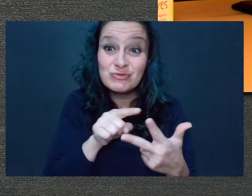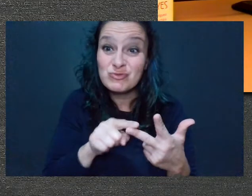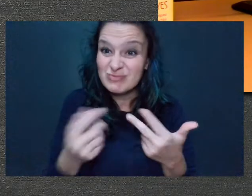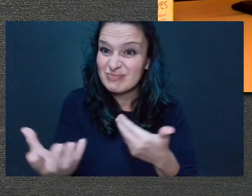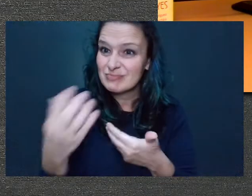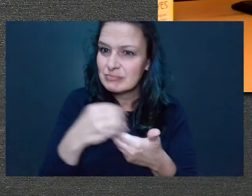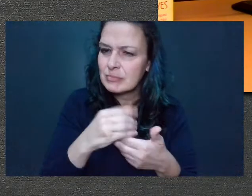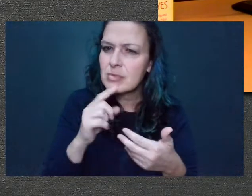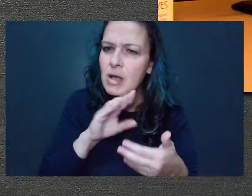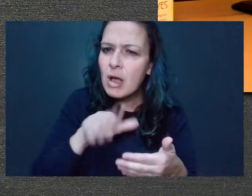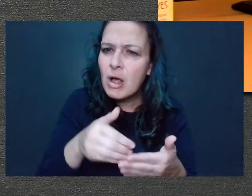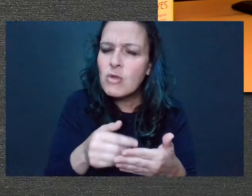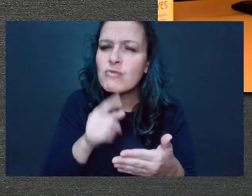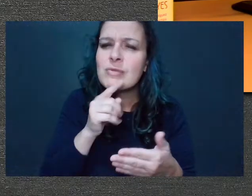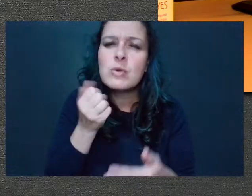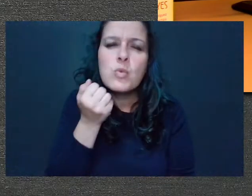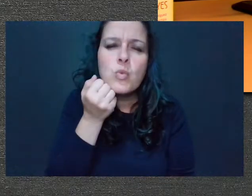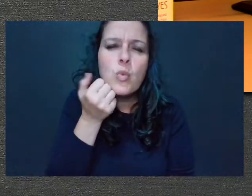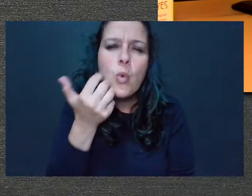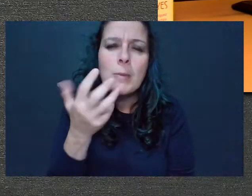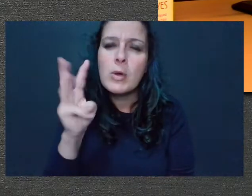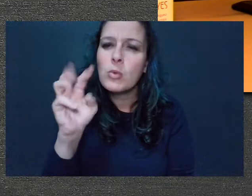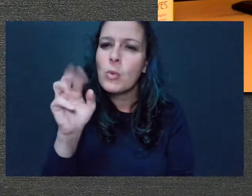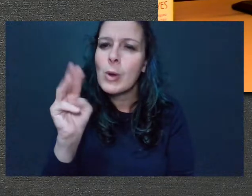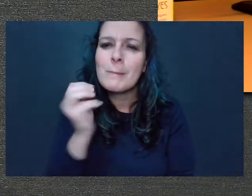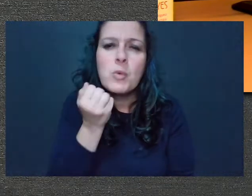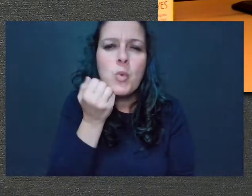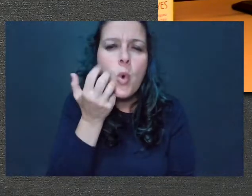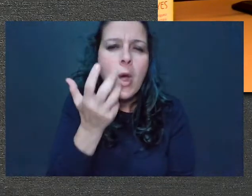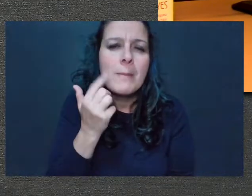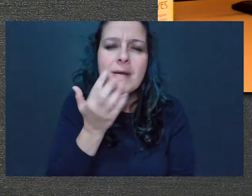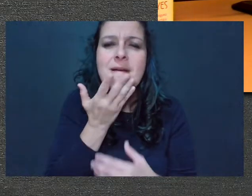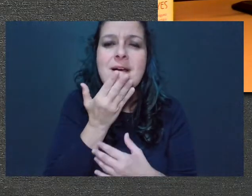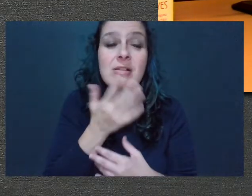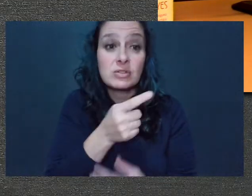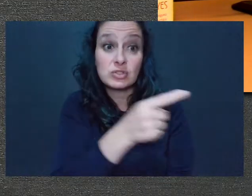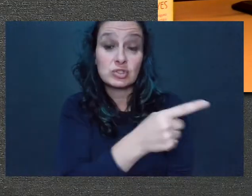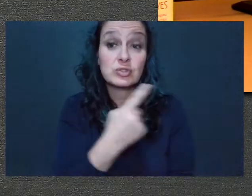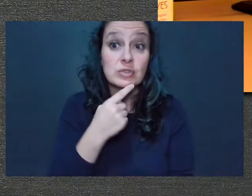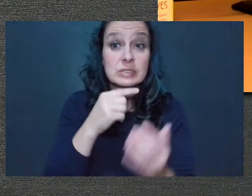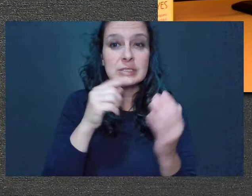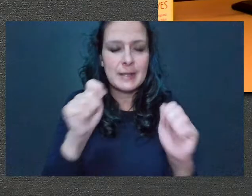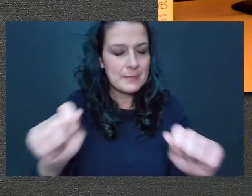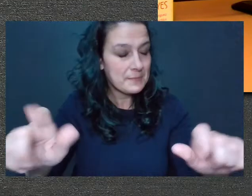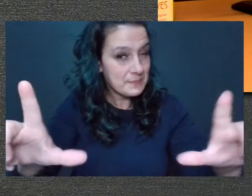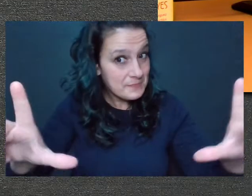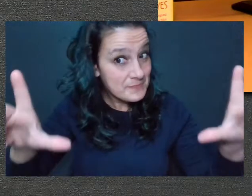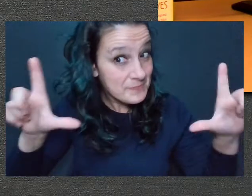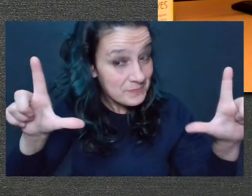These are all really warm colors. So she painted this flower very big